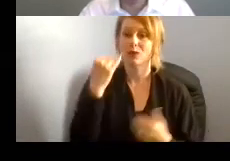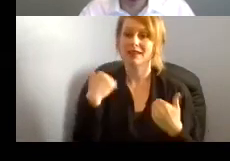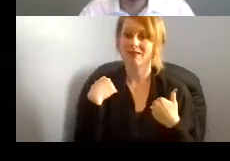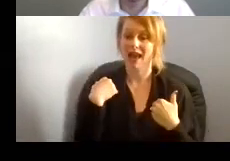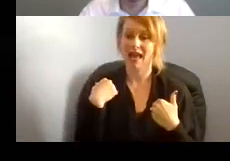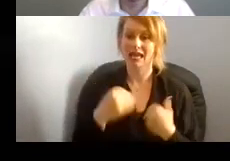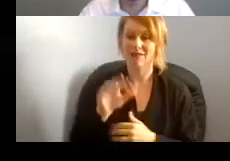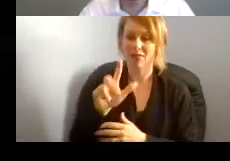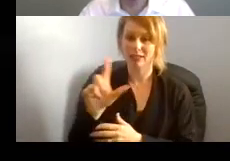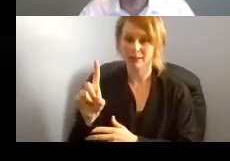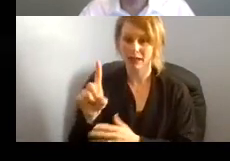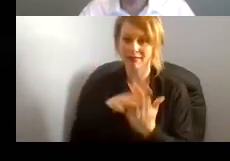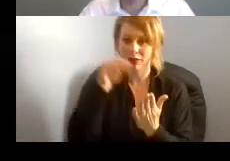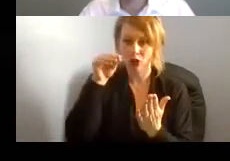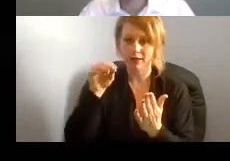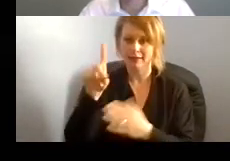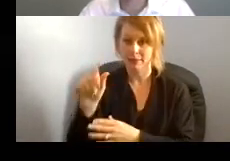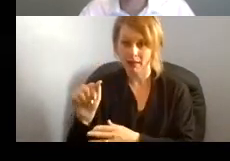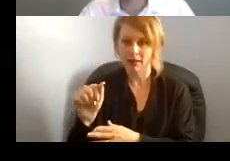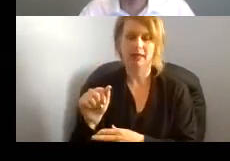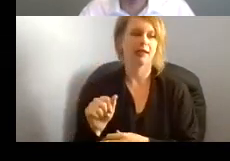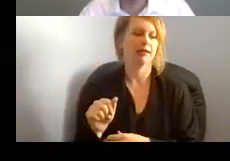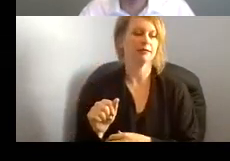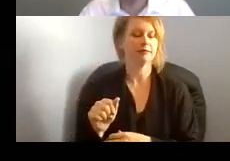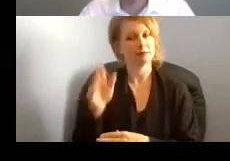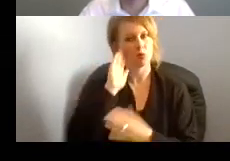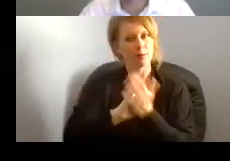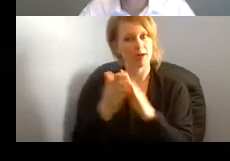And this may be due to difficulty concentrating because it disrupted sleep,